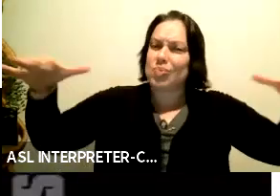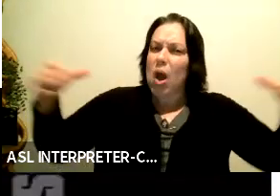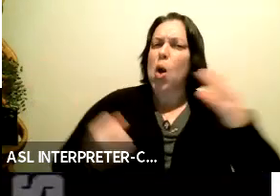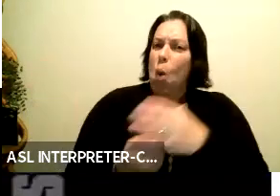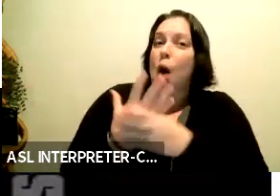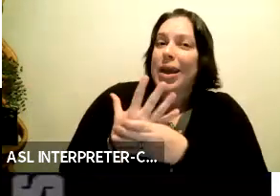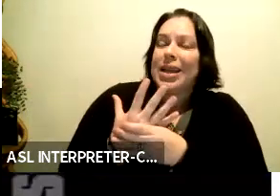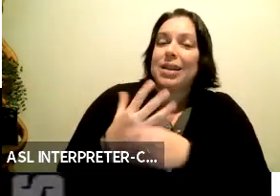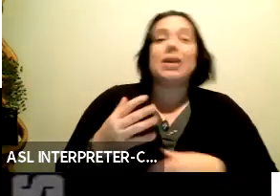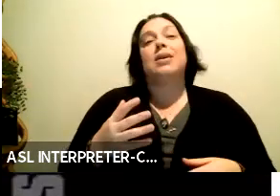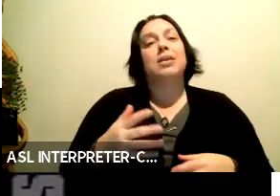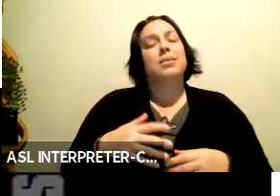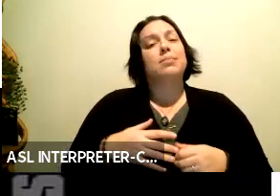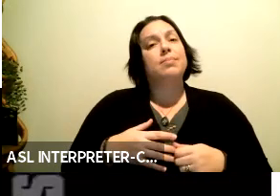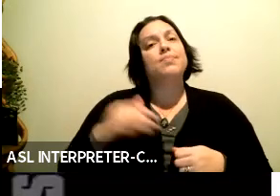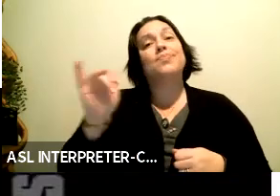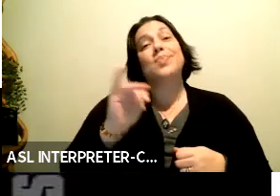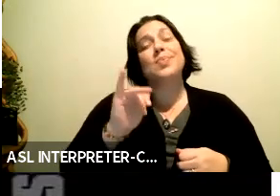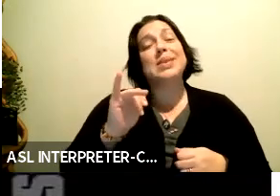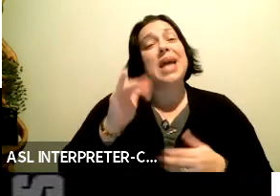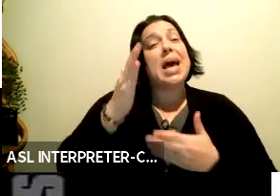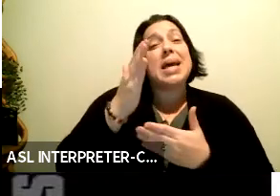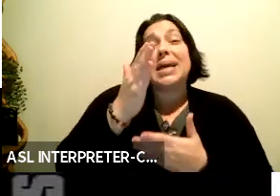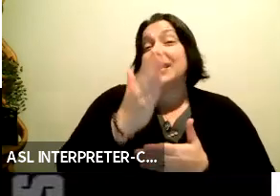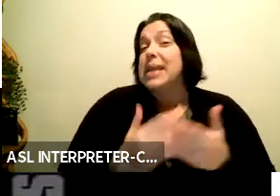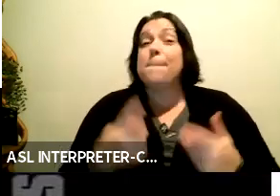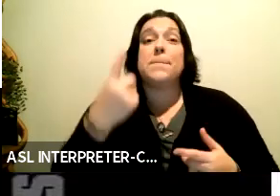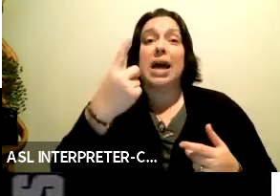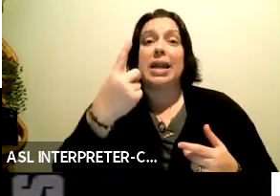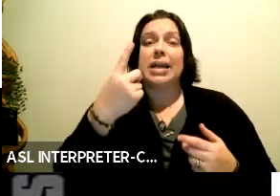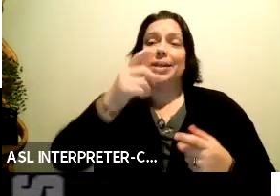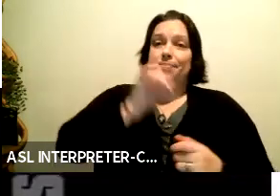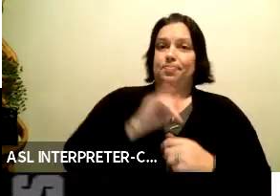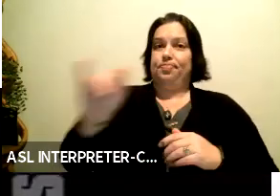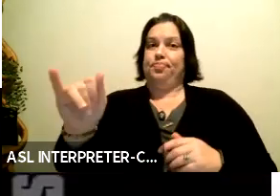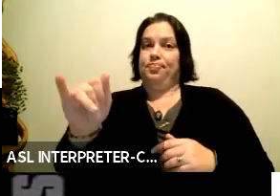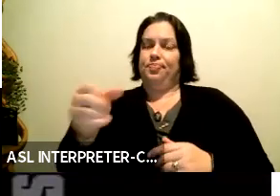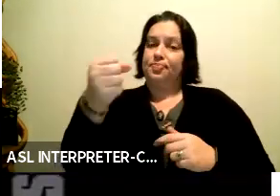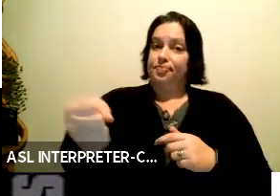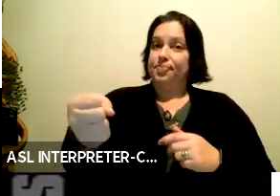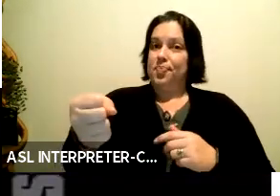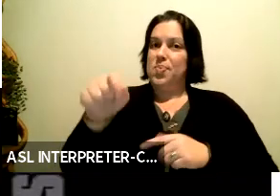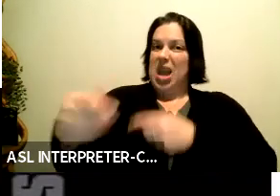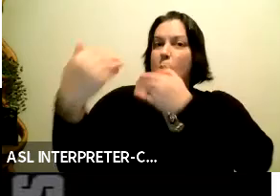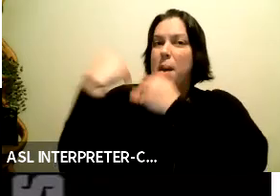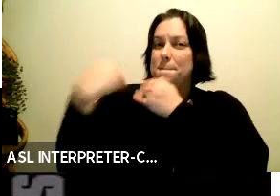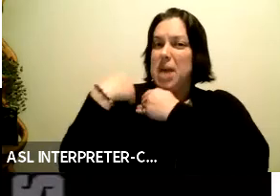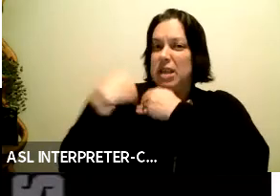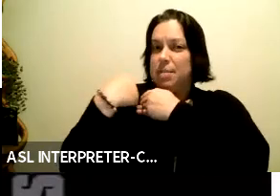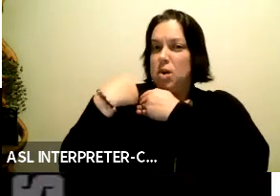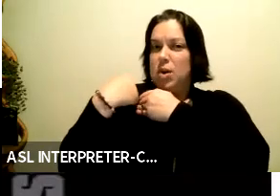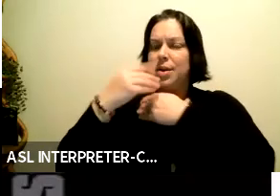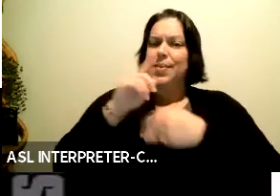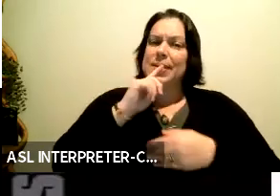but also that somebody is usually designated in each space to sort of keep this attention on the